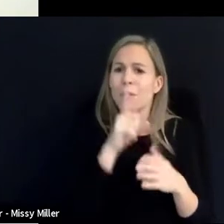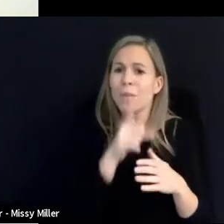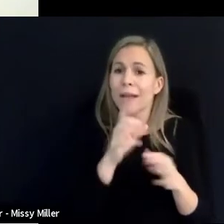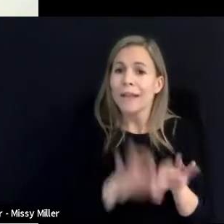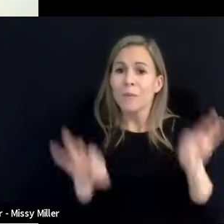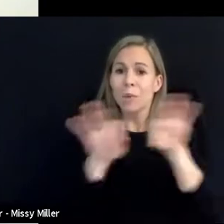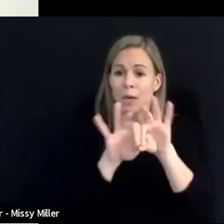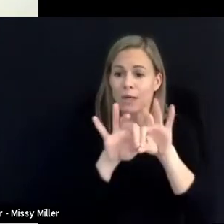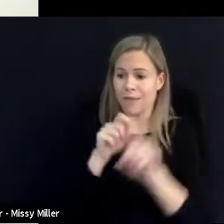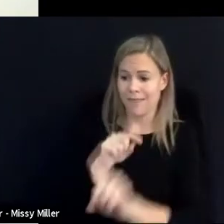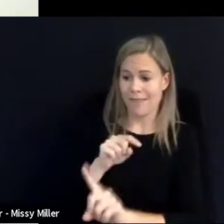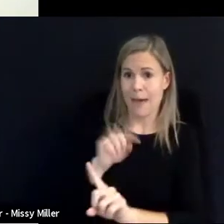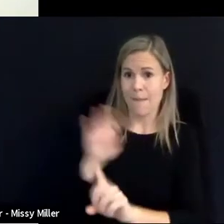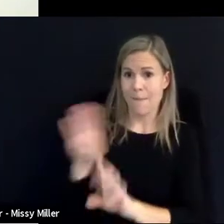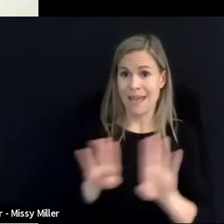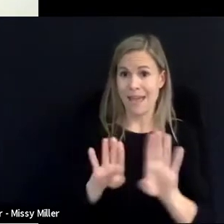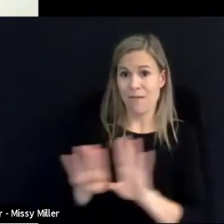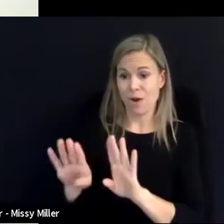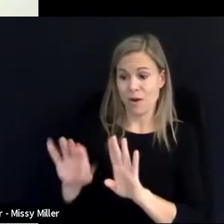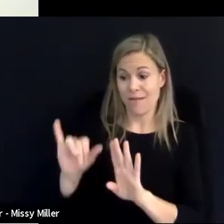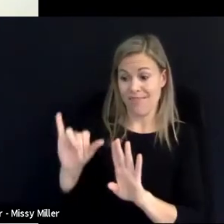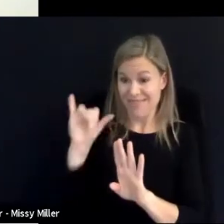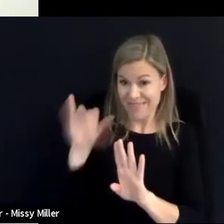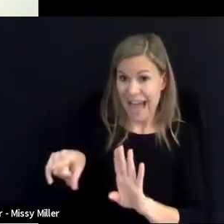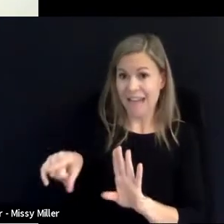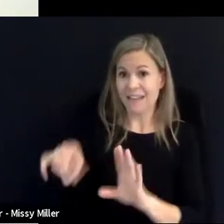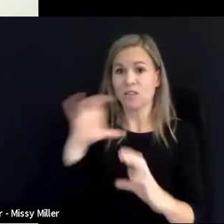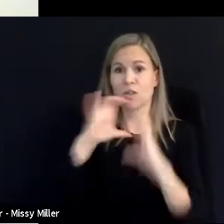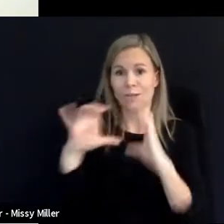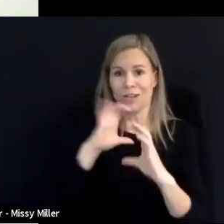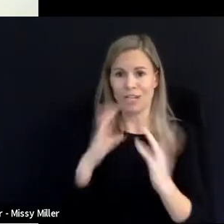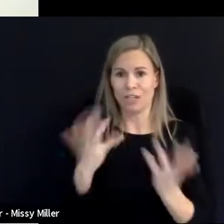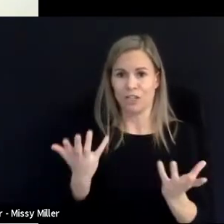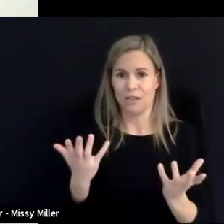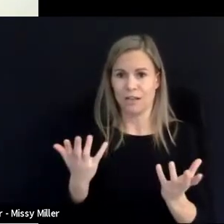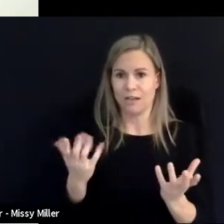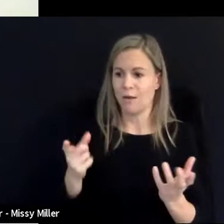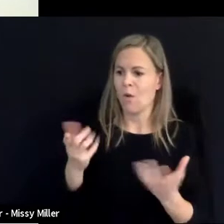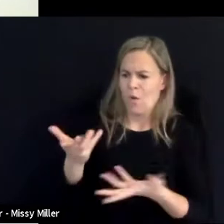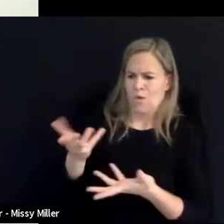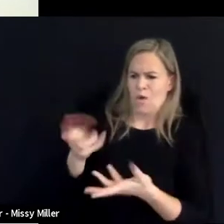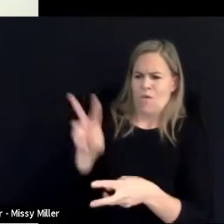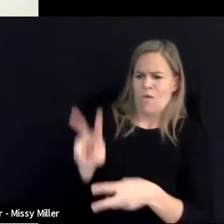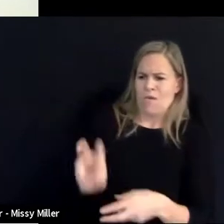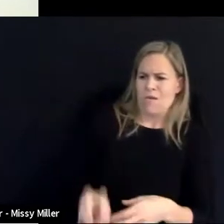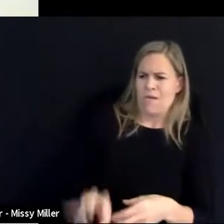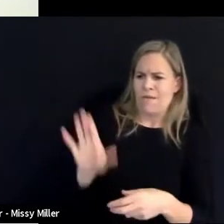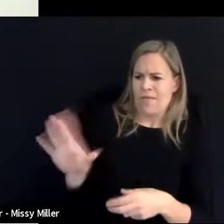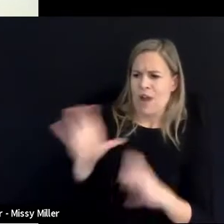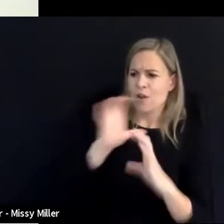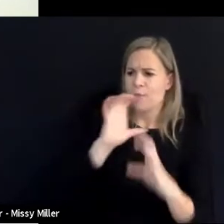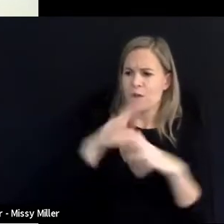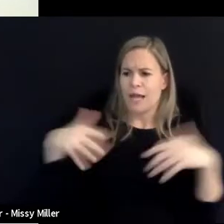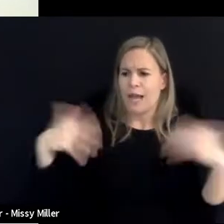that behavior is communication. What is the kid communicating by their behavior,